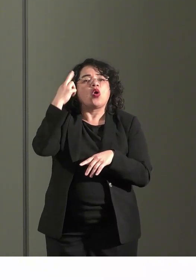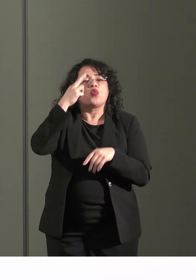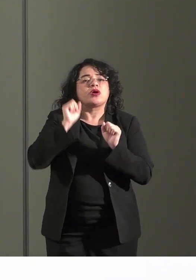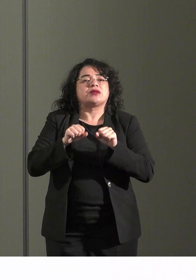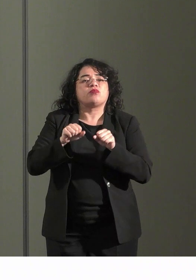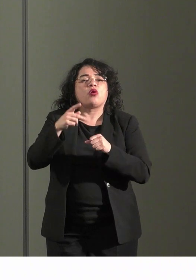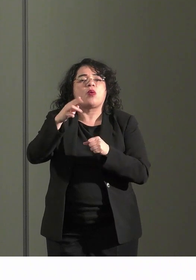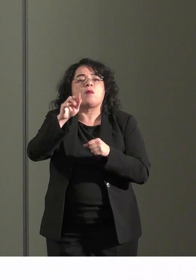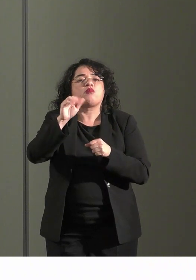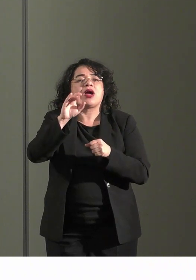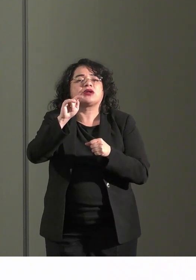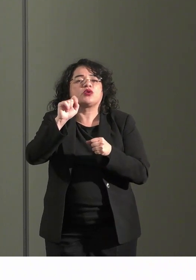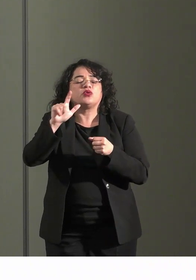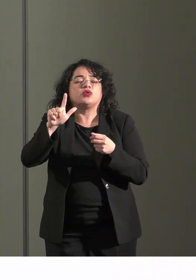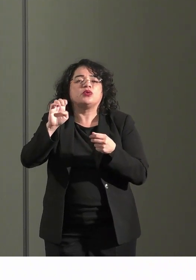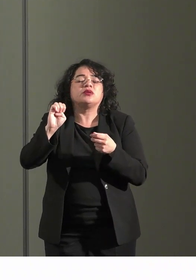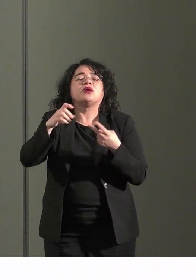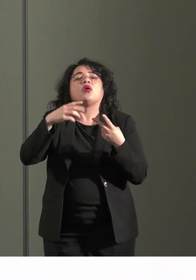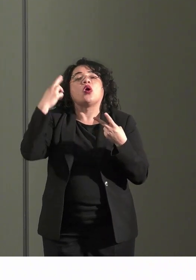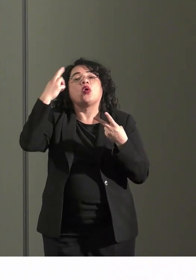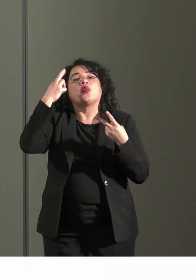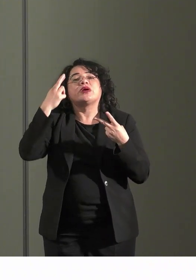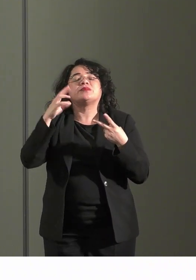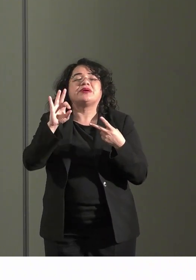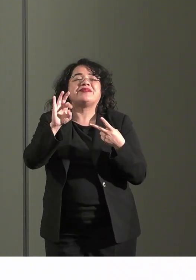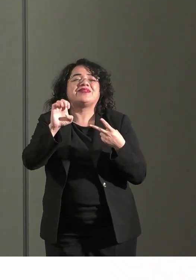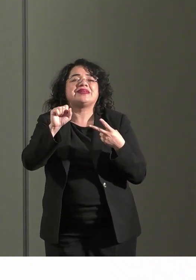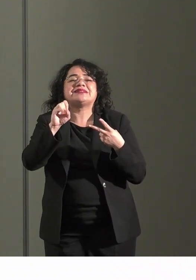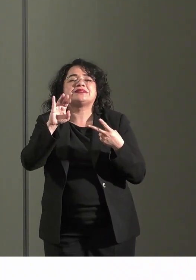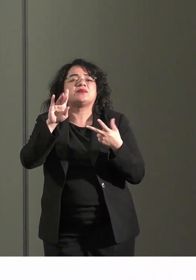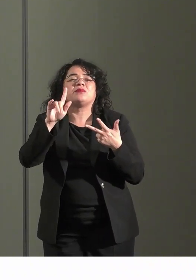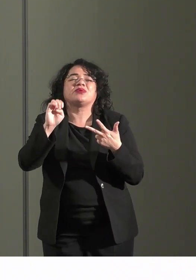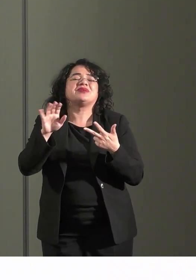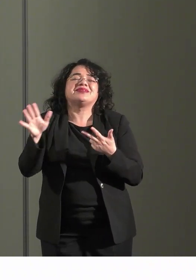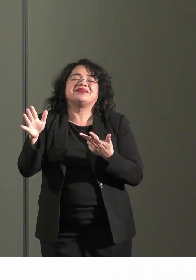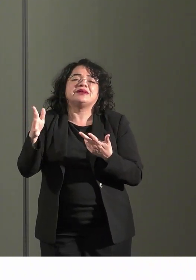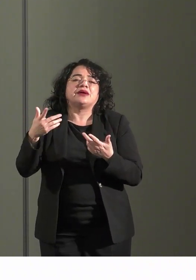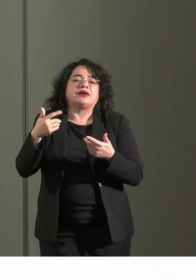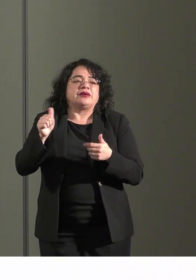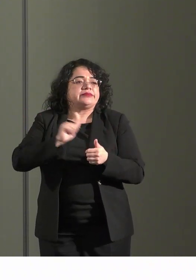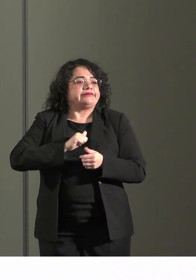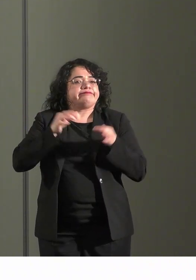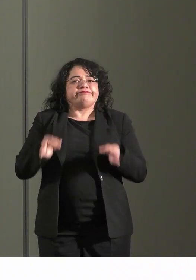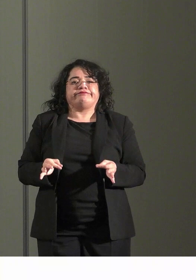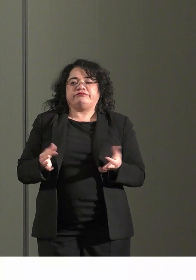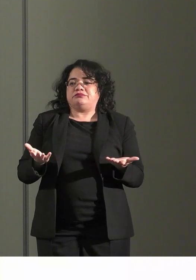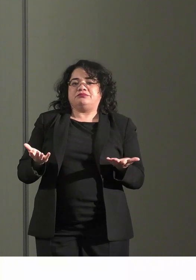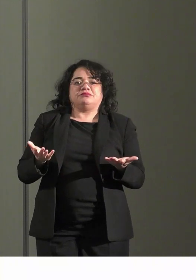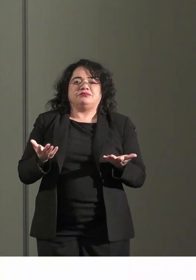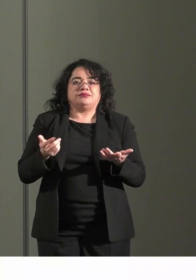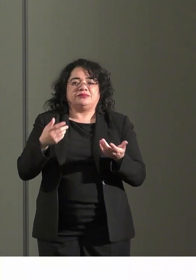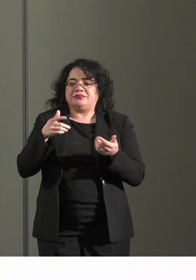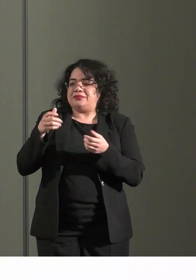feasible we don't use technology like that it is subjective. We try to avoid that we develop the